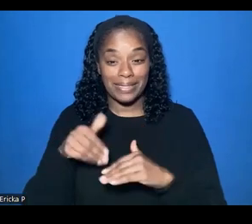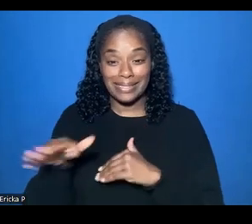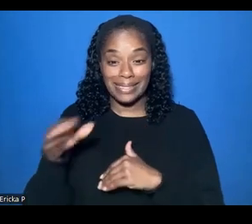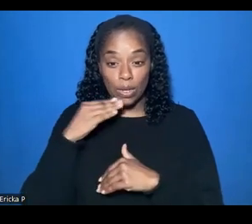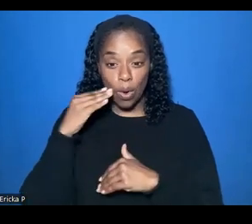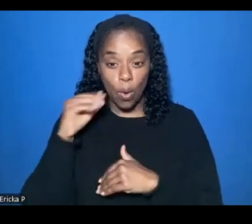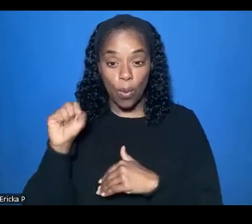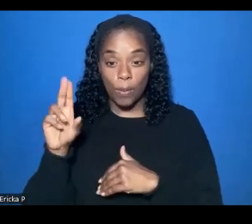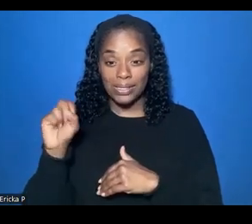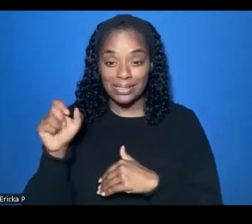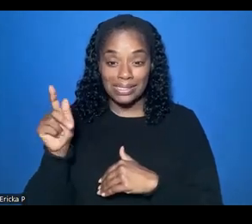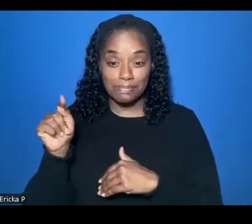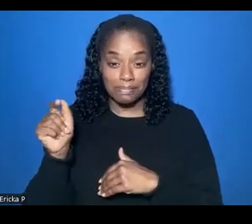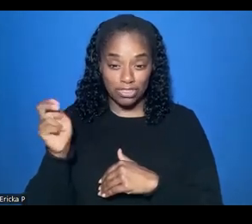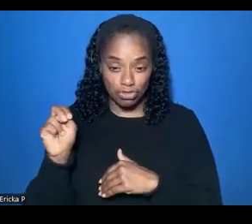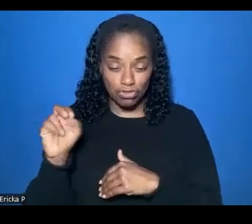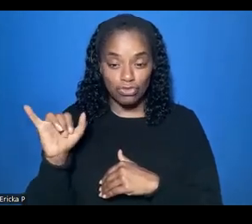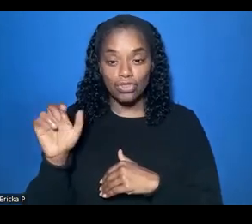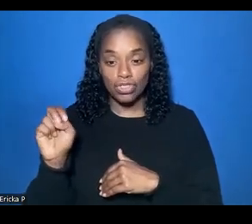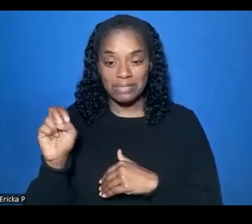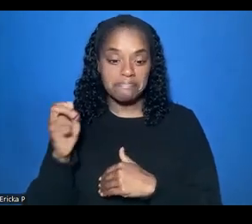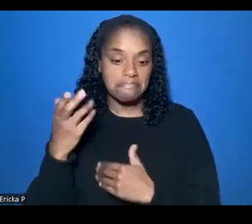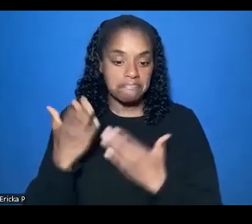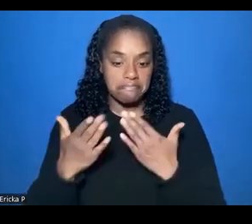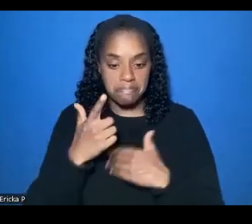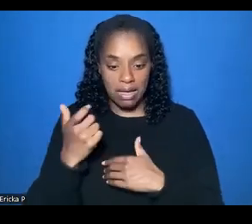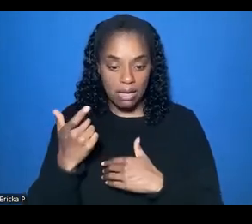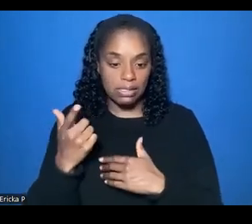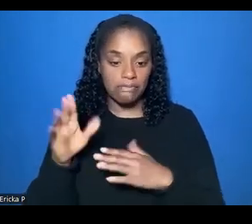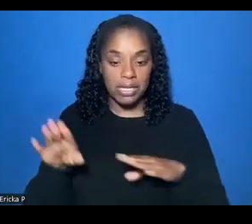Parent has asked for a one-to-one aide. The school says no,